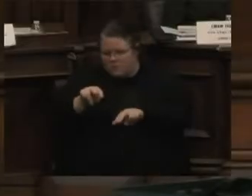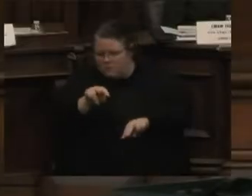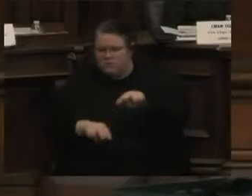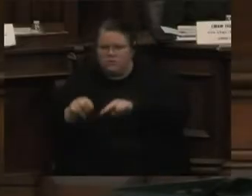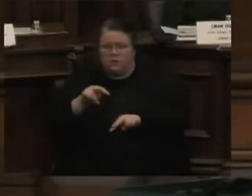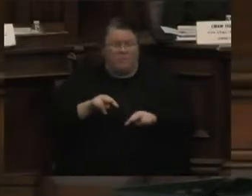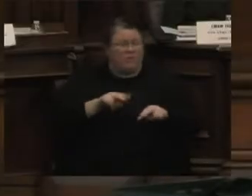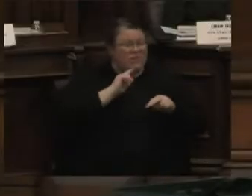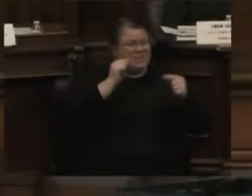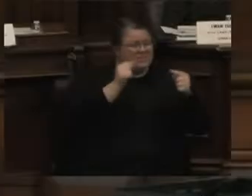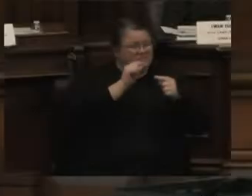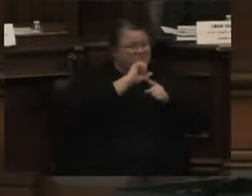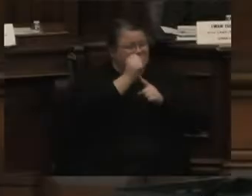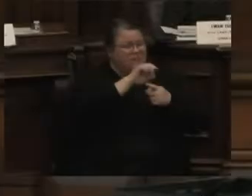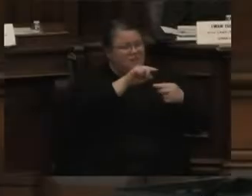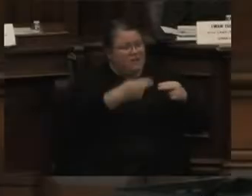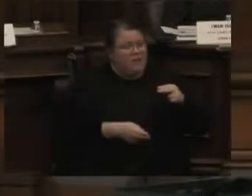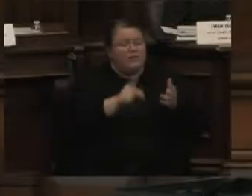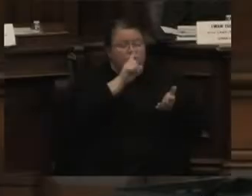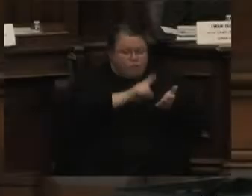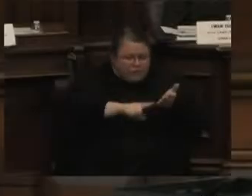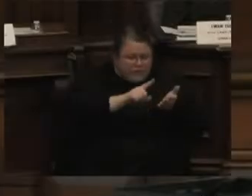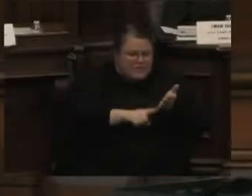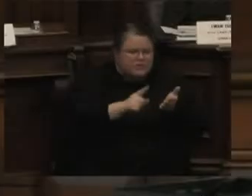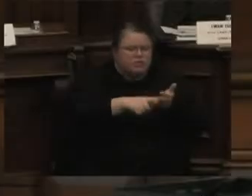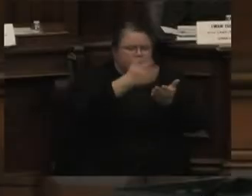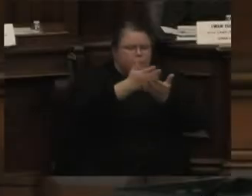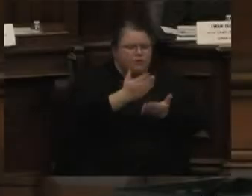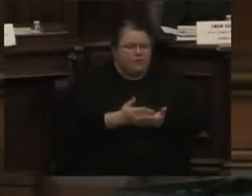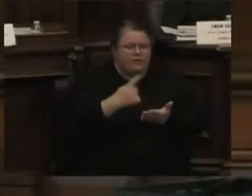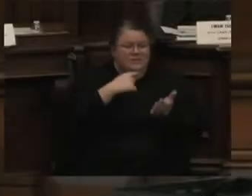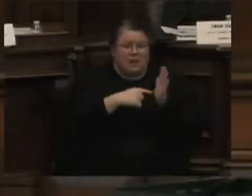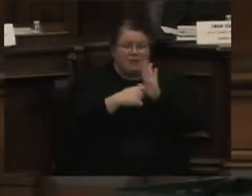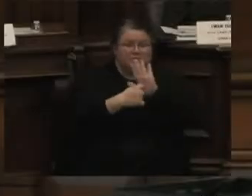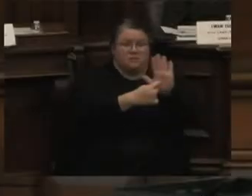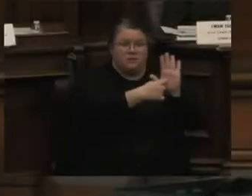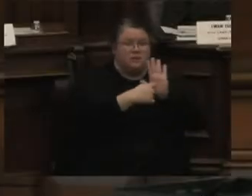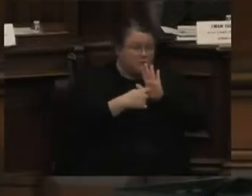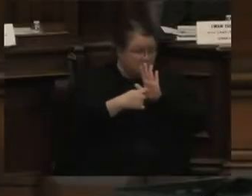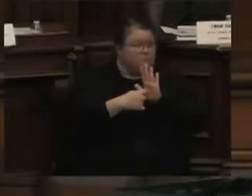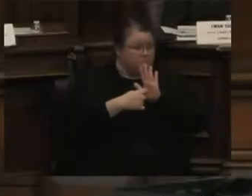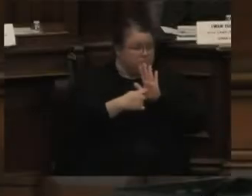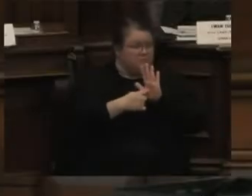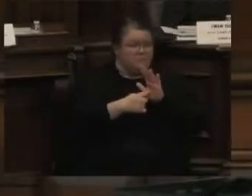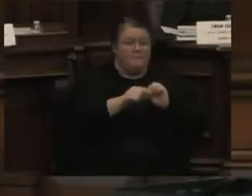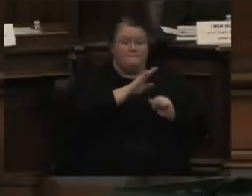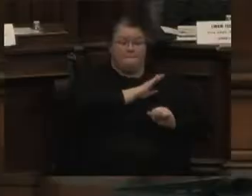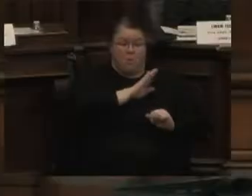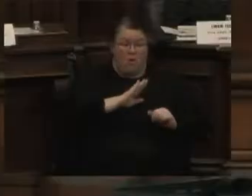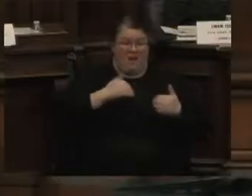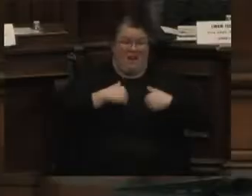increase because not because there's a safeguard there. And,